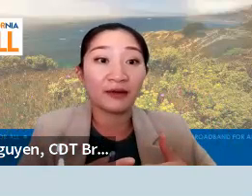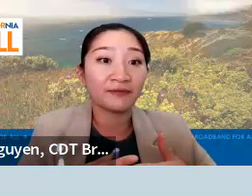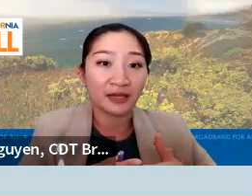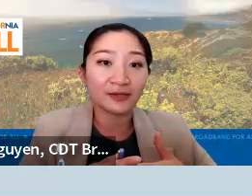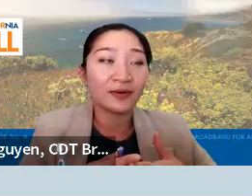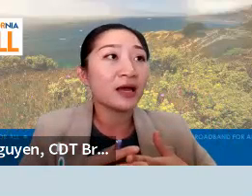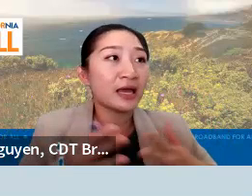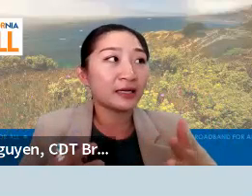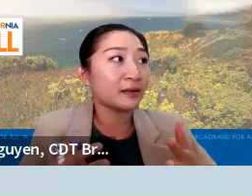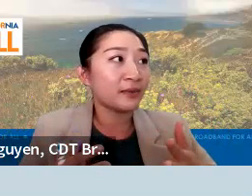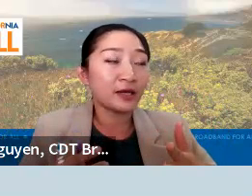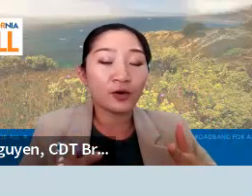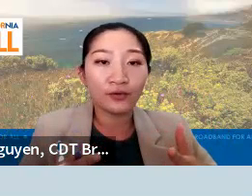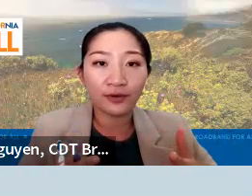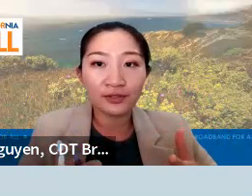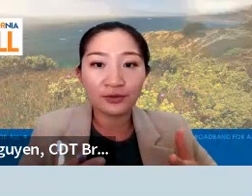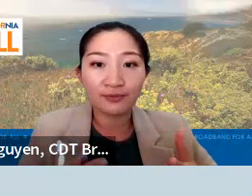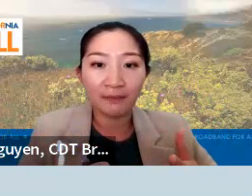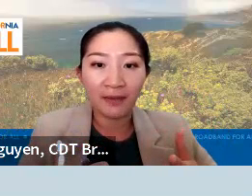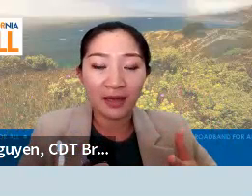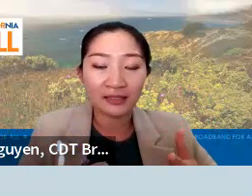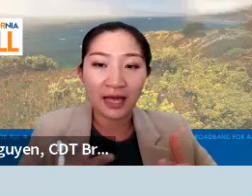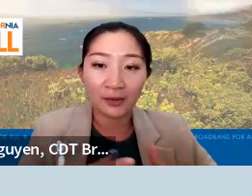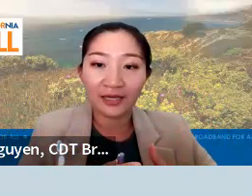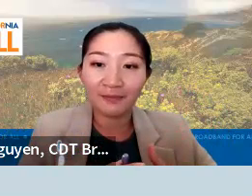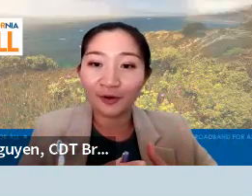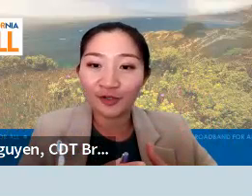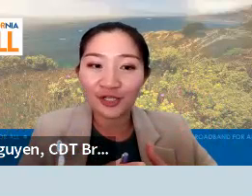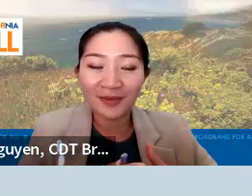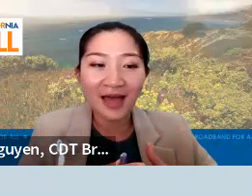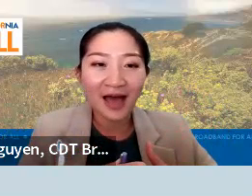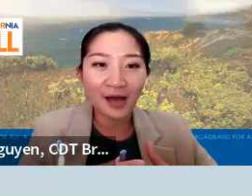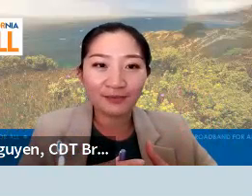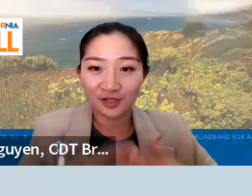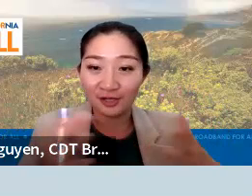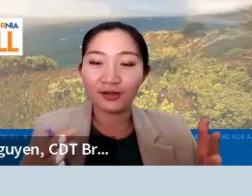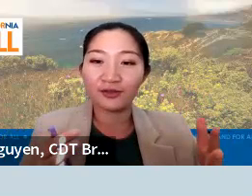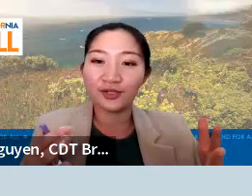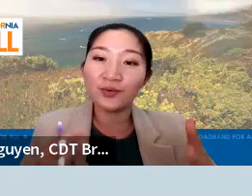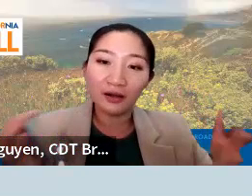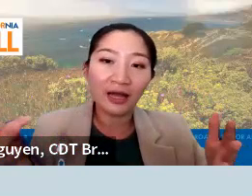we're tracking. So handing the mic over to broadband equity partnership and talk to you